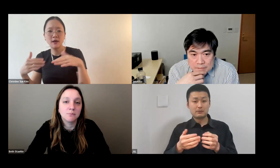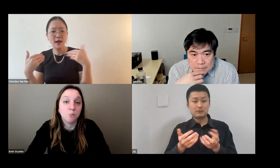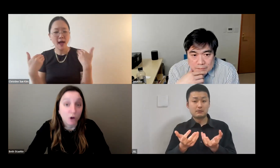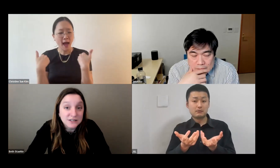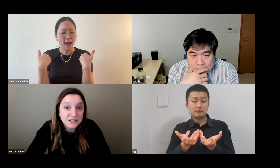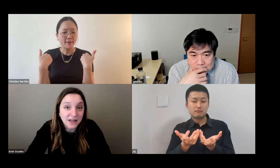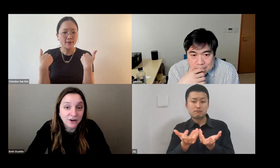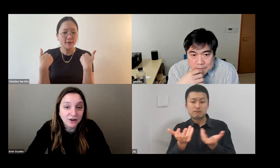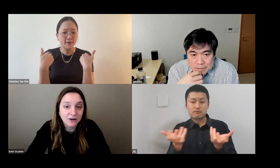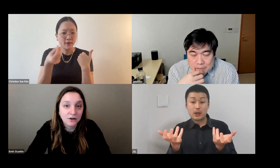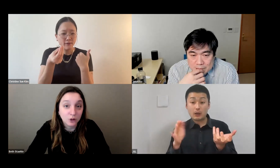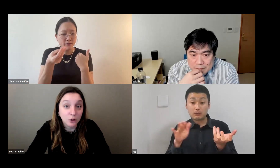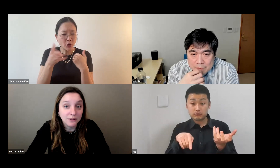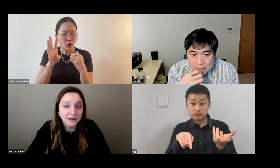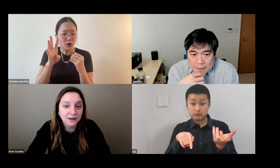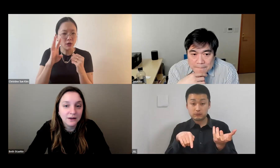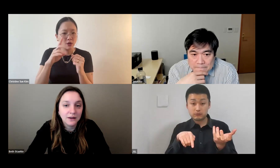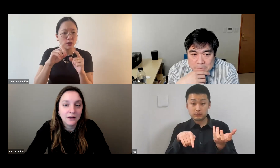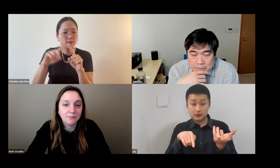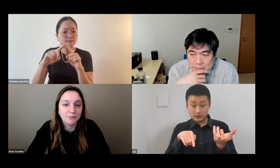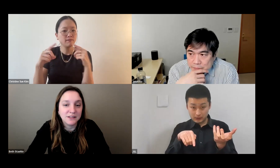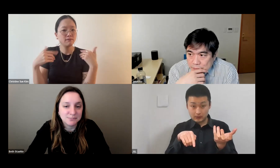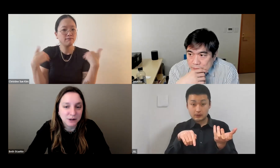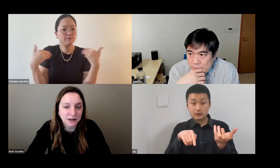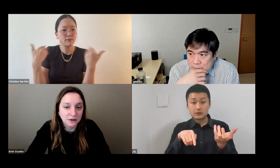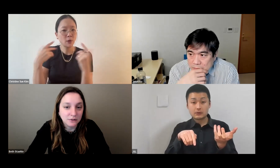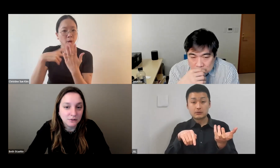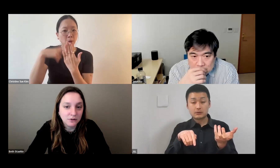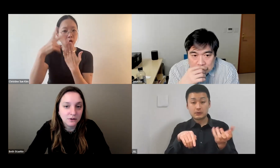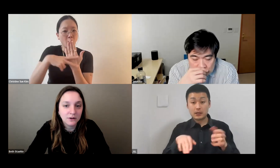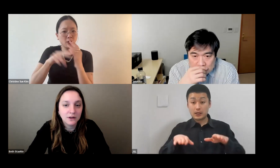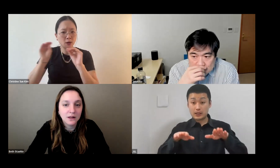work together globally, but that's pretty new.